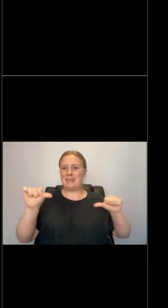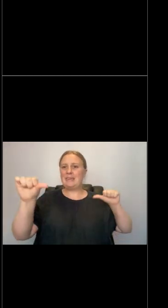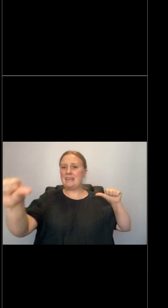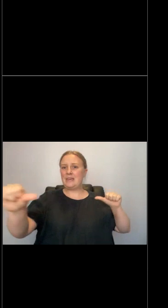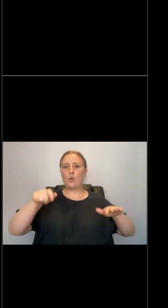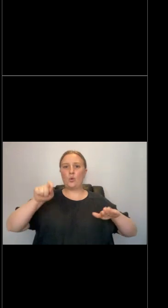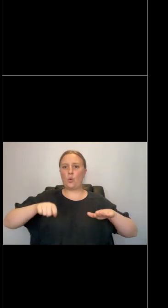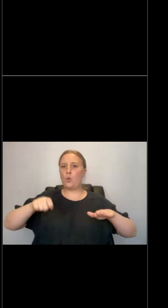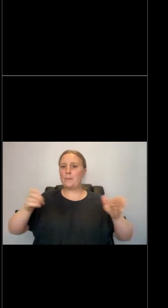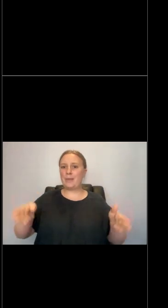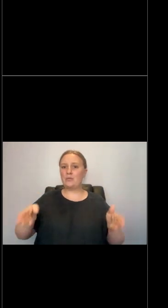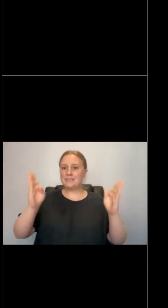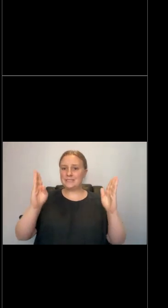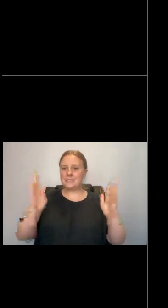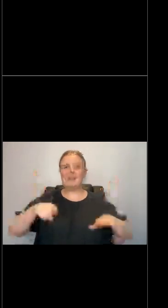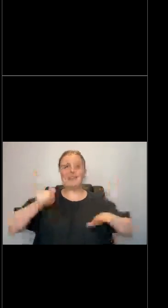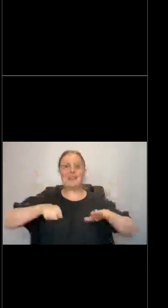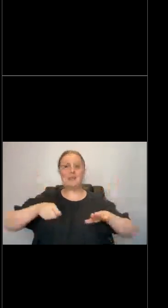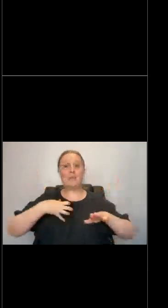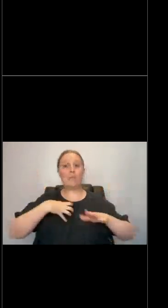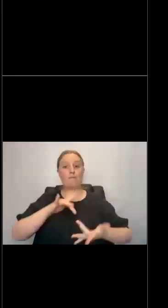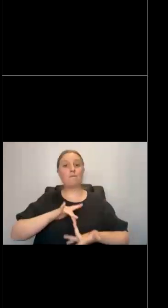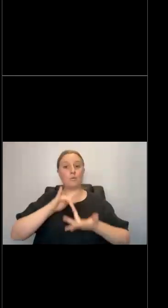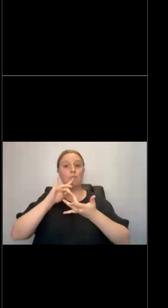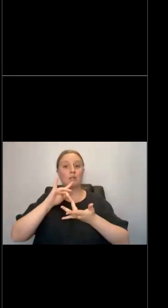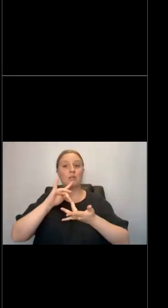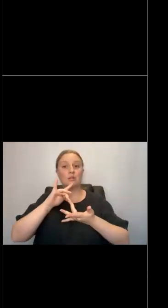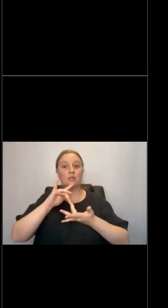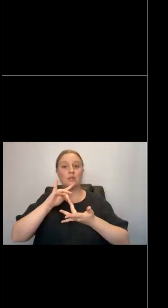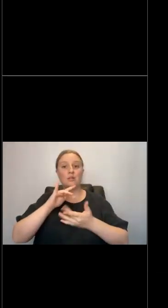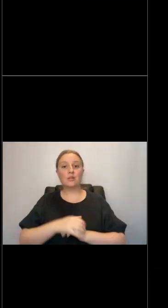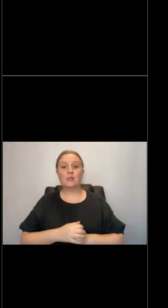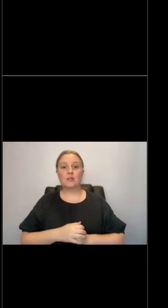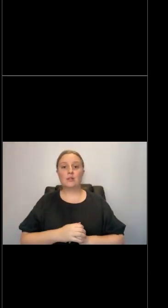So you'll find that